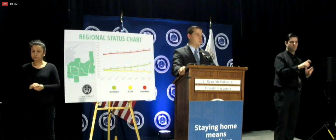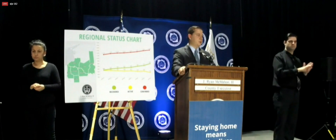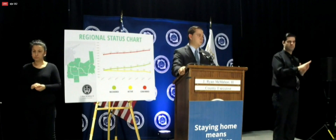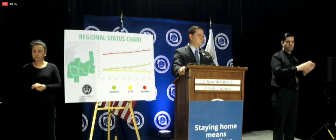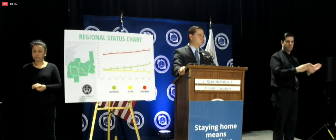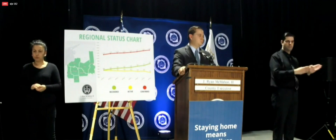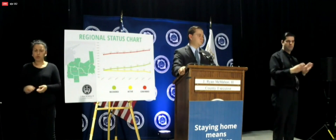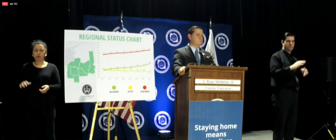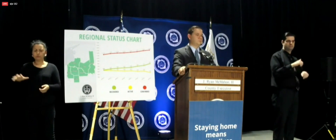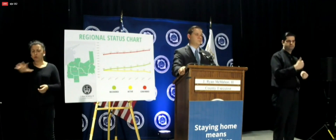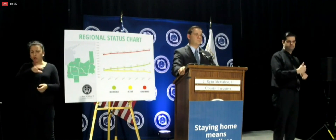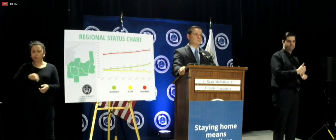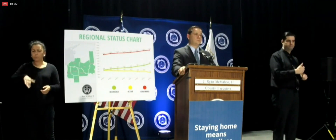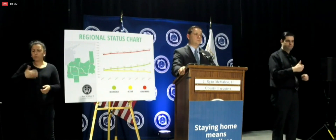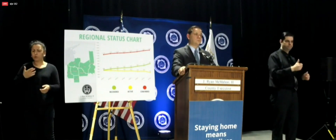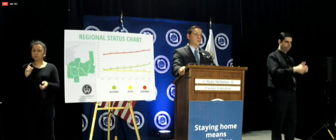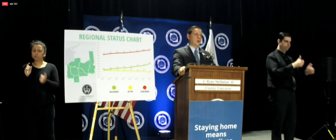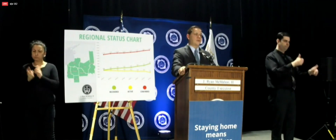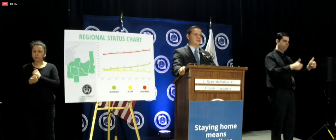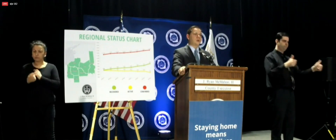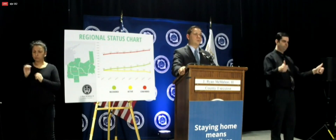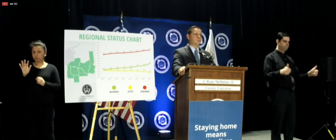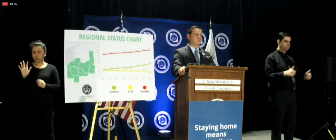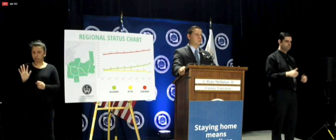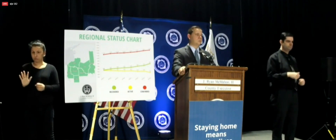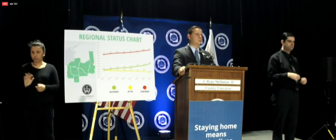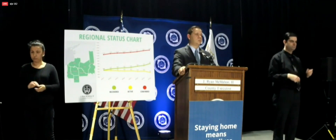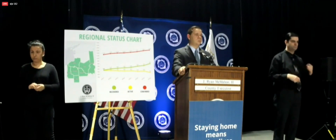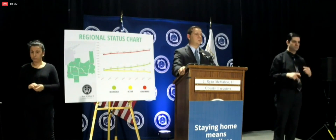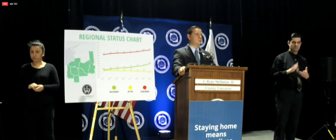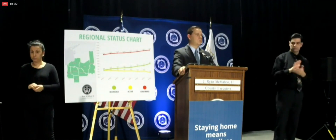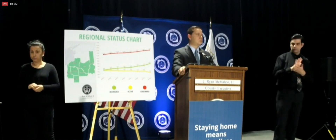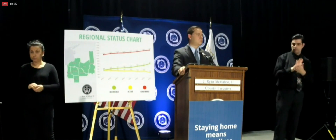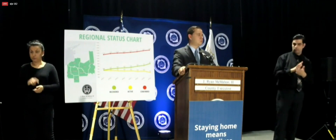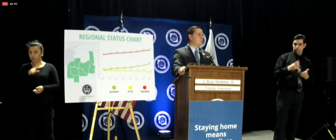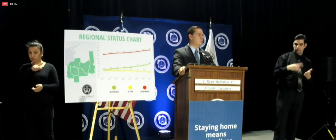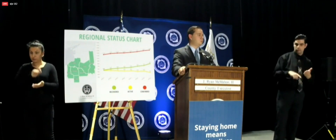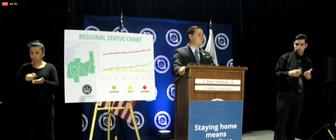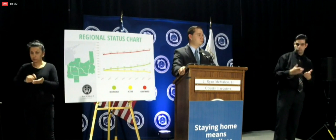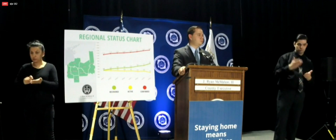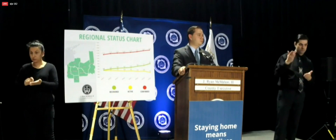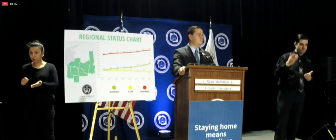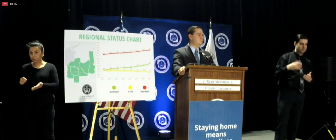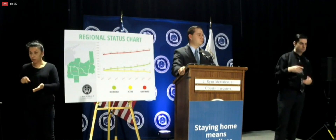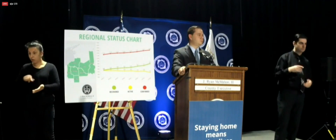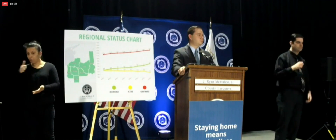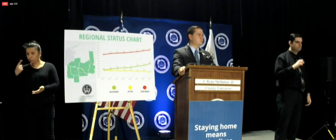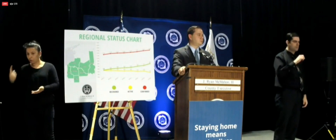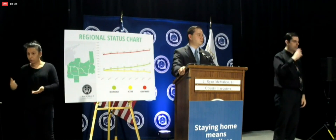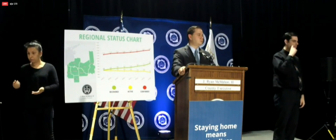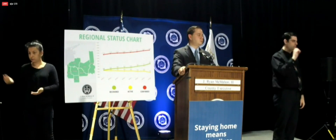AND, SO, THAT'S KIND OF A BACKGROUND ON SOME OF THE SAUSAGE MAKING. A DOCUMENT NEXT WEEK?